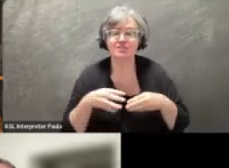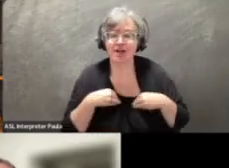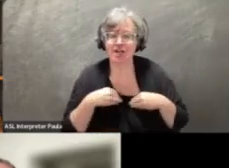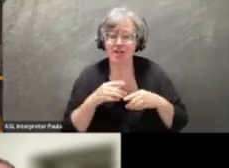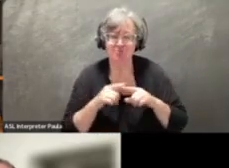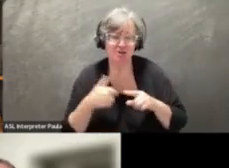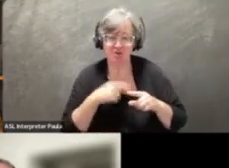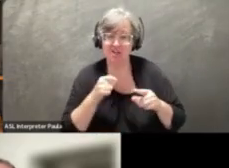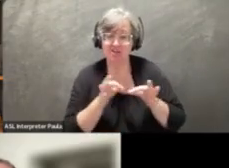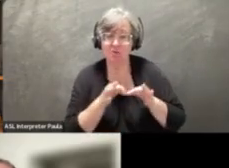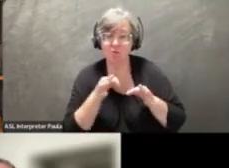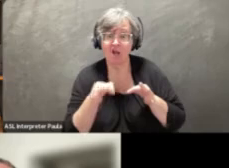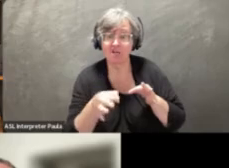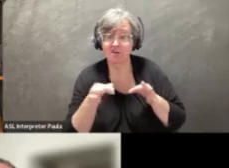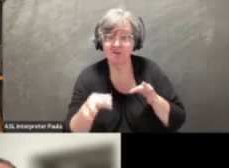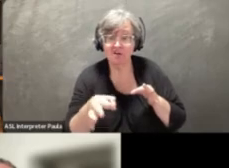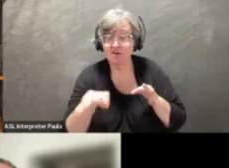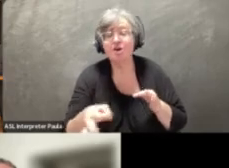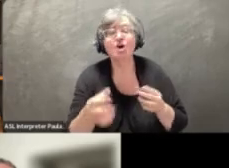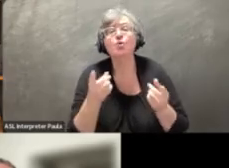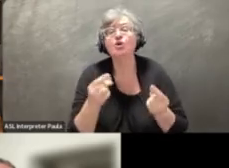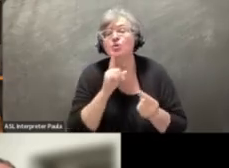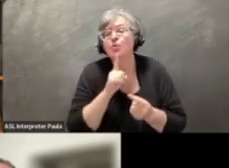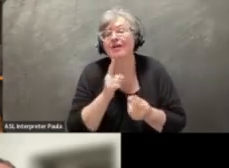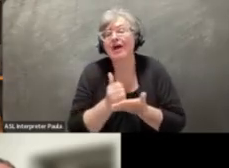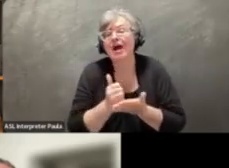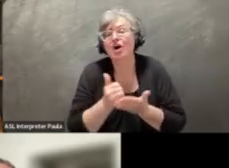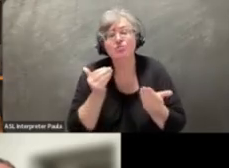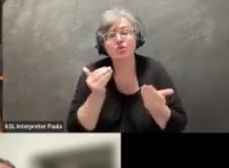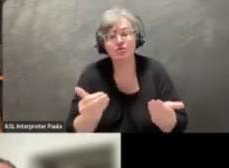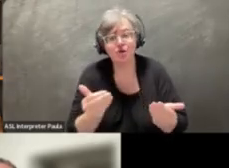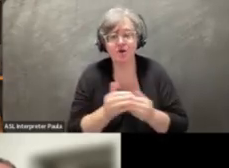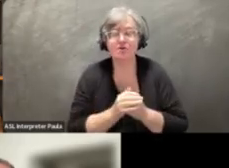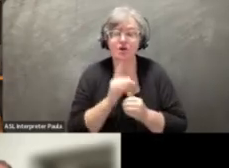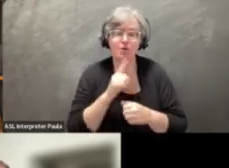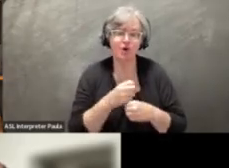wait that long? What can we do to really help move this forward and really create that buy in?